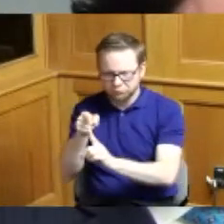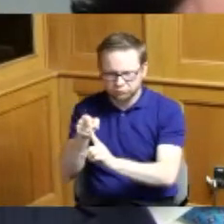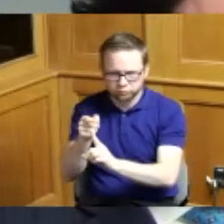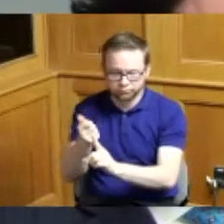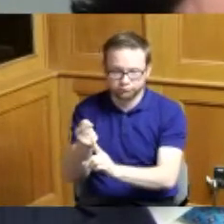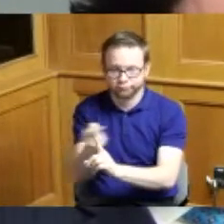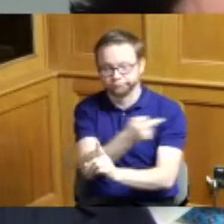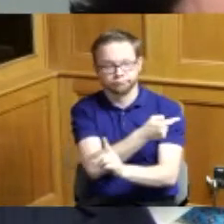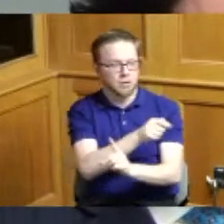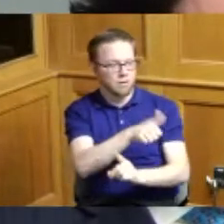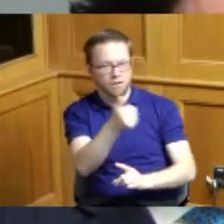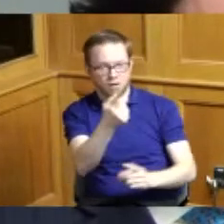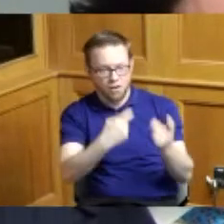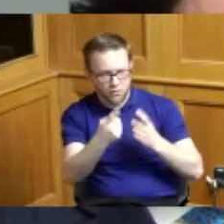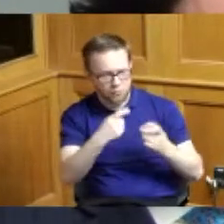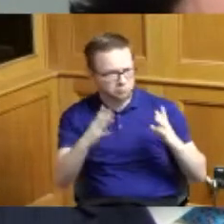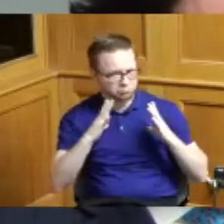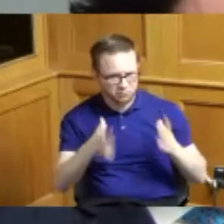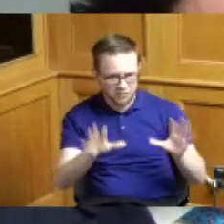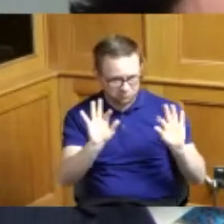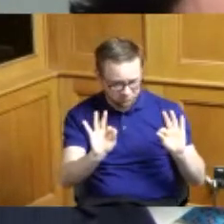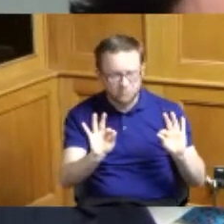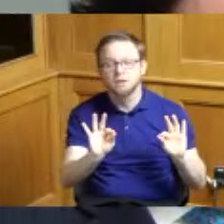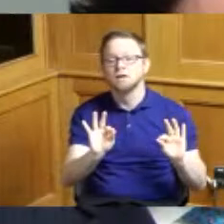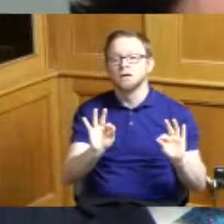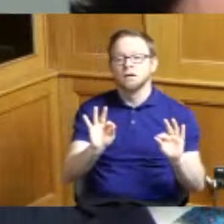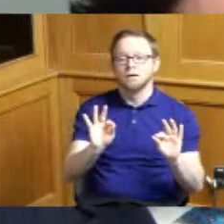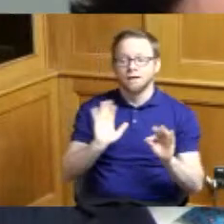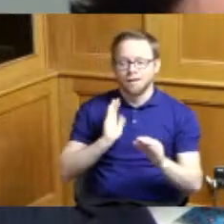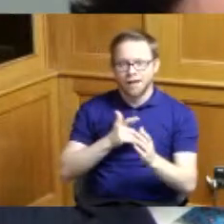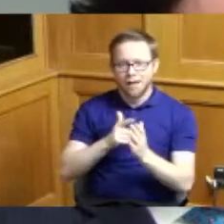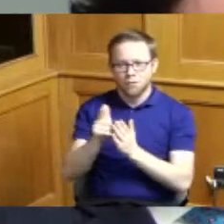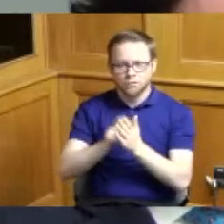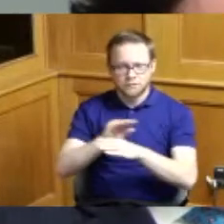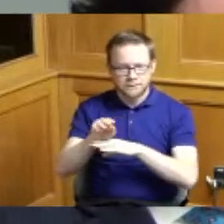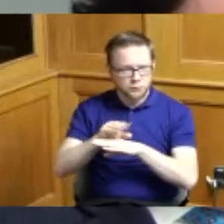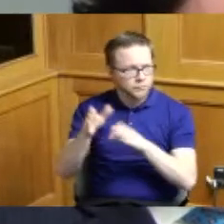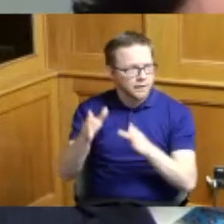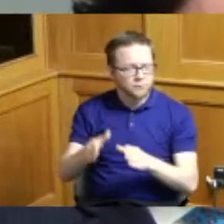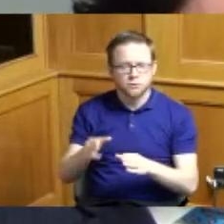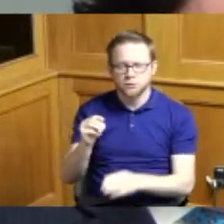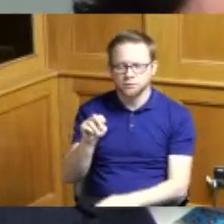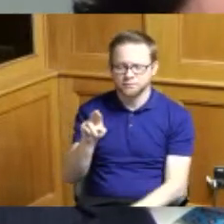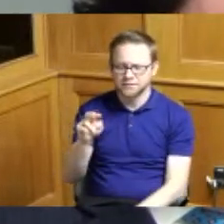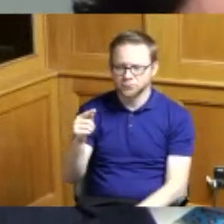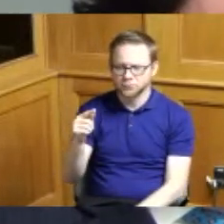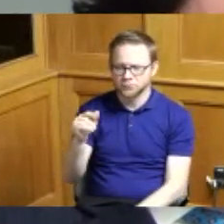the time to to ask those we also have our council here um Mr Gableman is here Roger Friedman is here